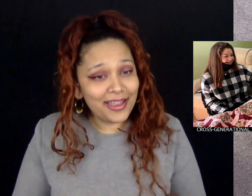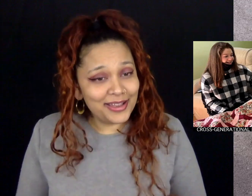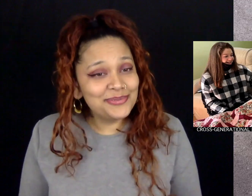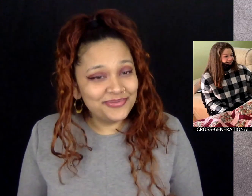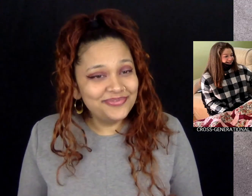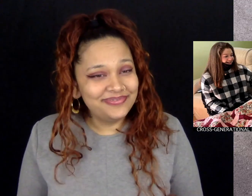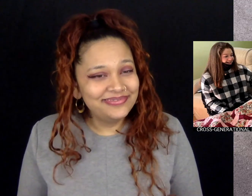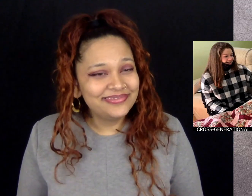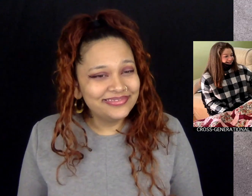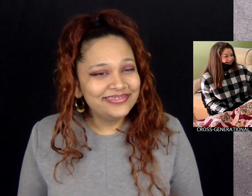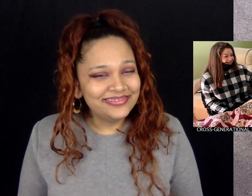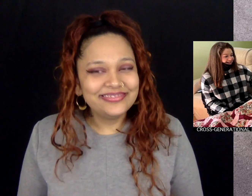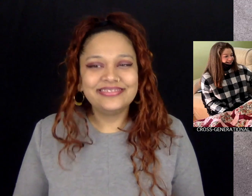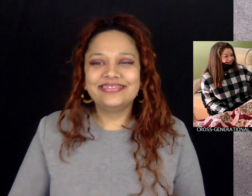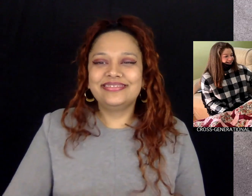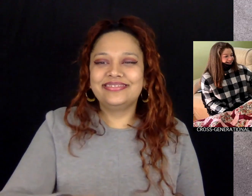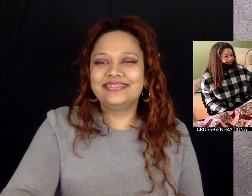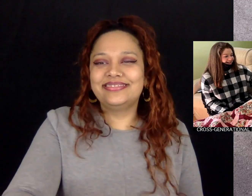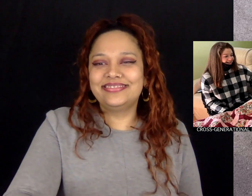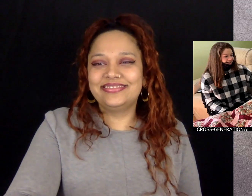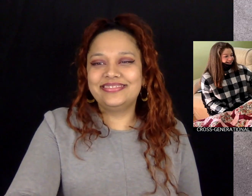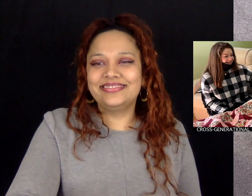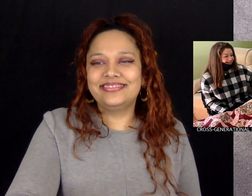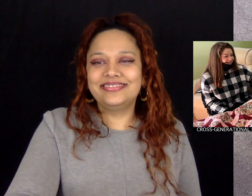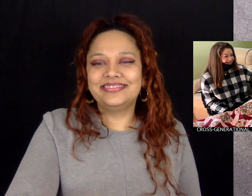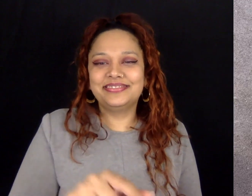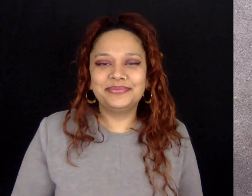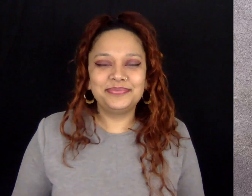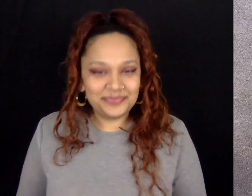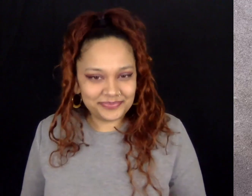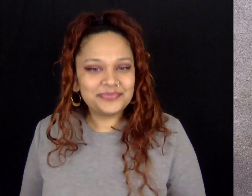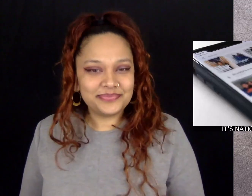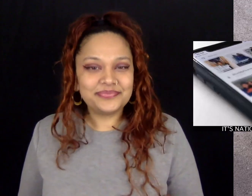wow